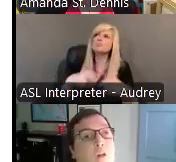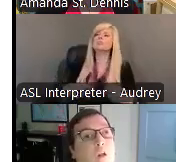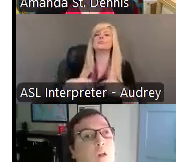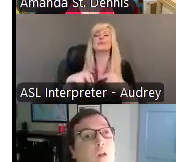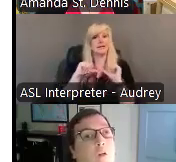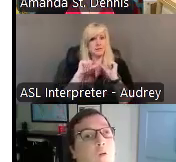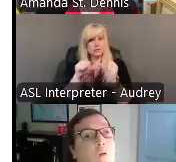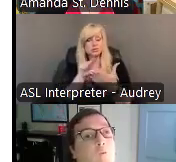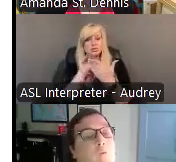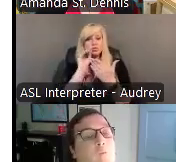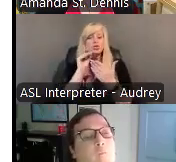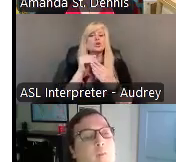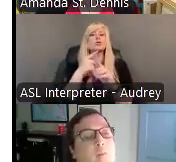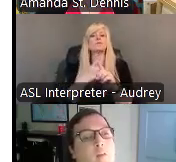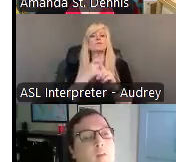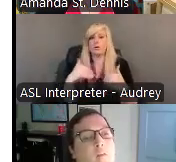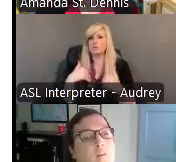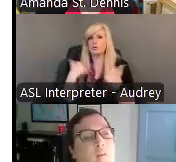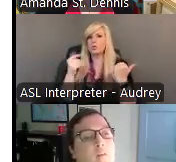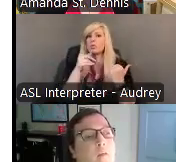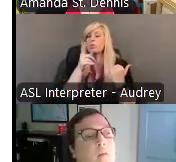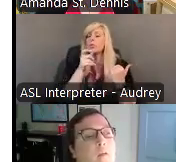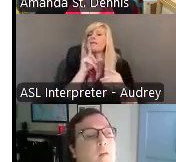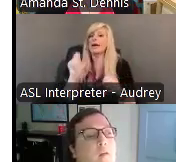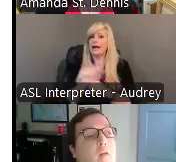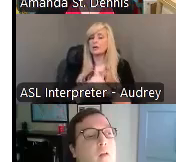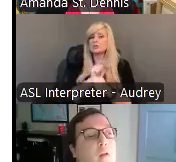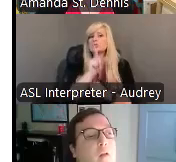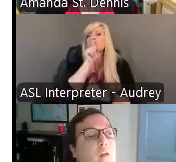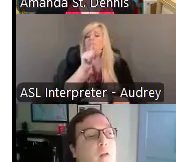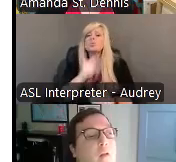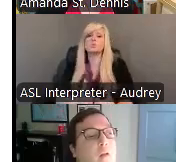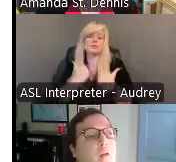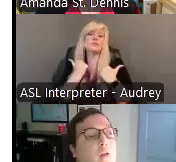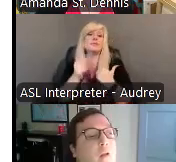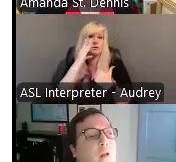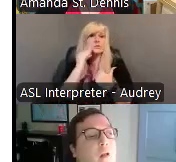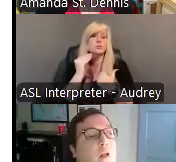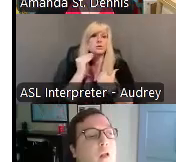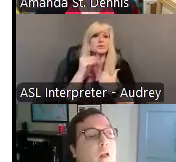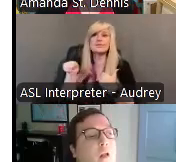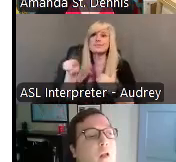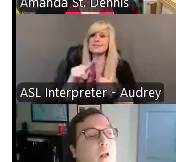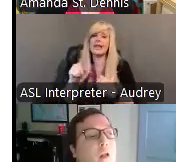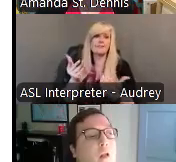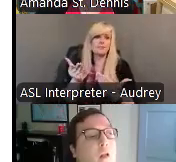lived and living experience and that they have so much to offer. And that reason to the last